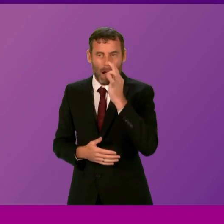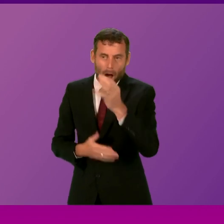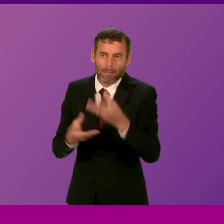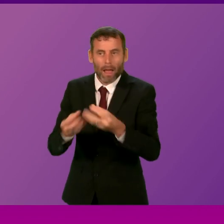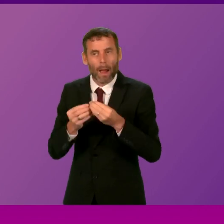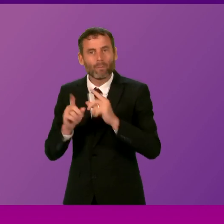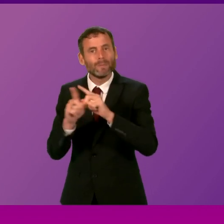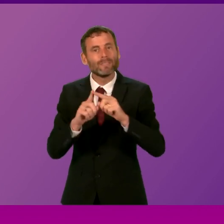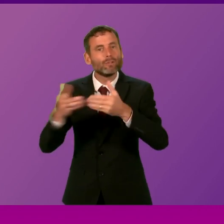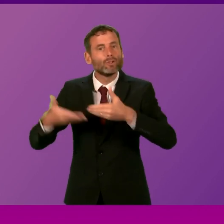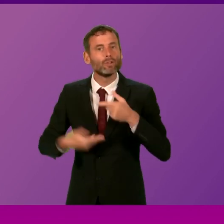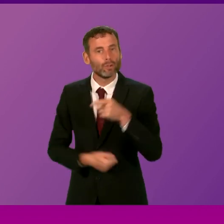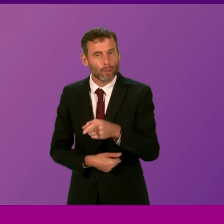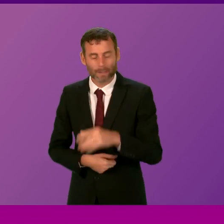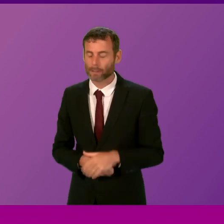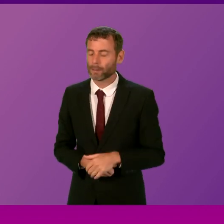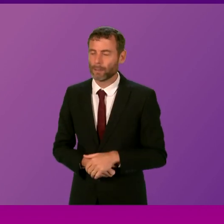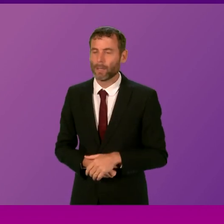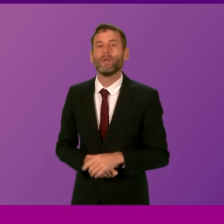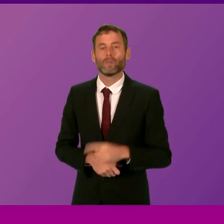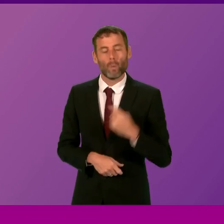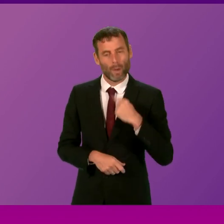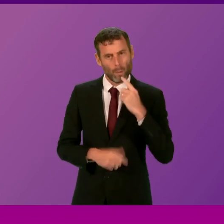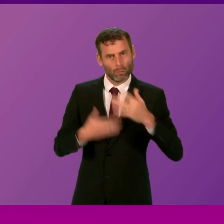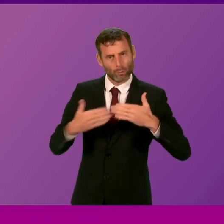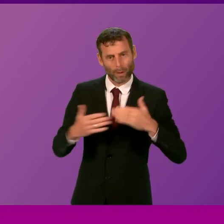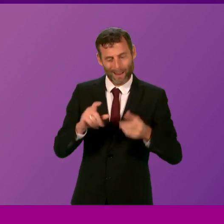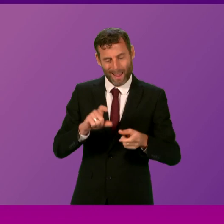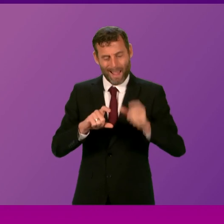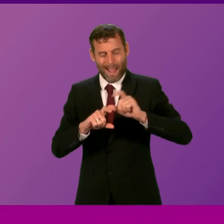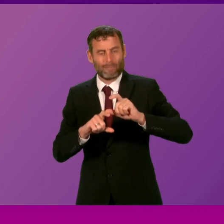it will also provide extra payments to carers with multiple caring roles and